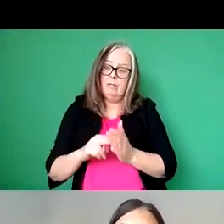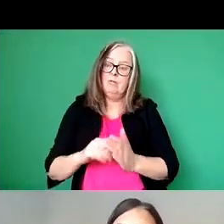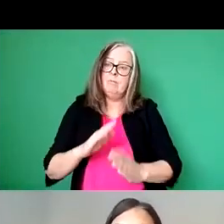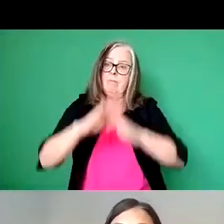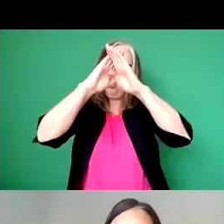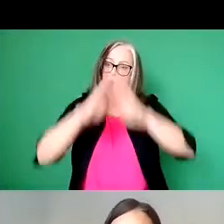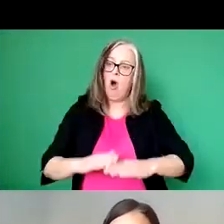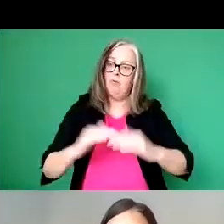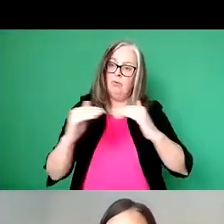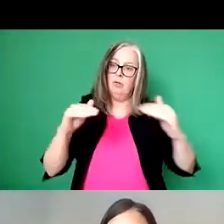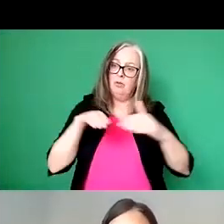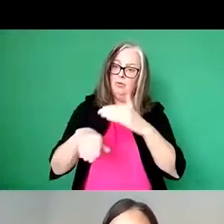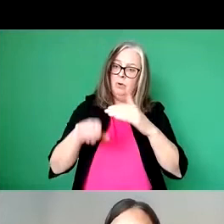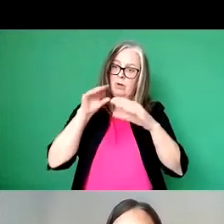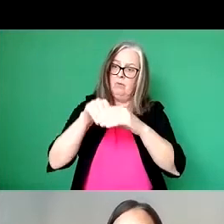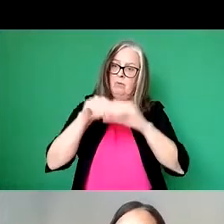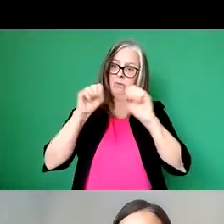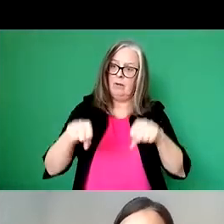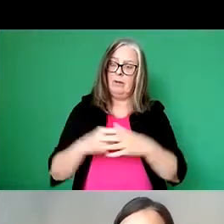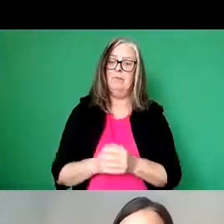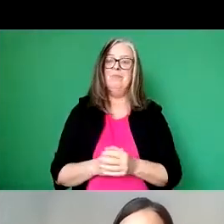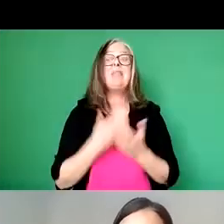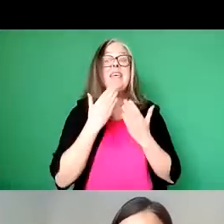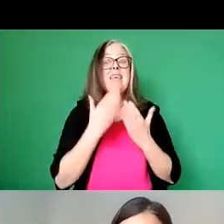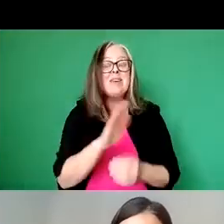so i'd like to thank you very much for your interest and your time